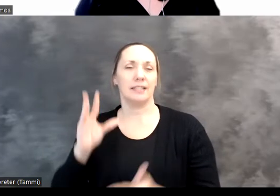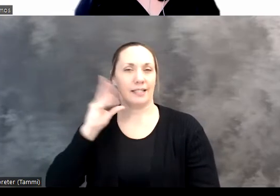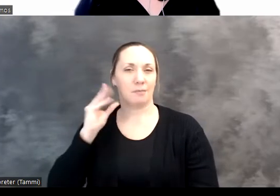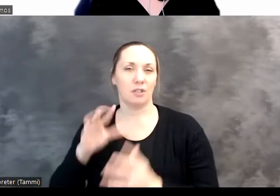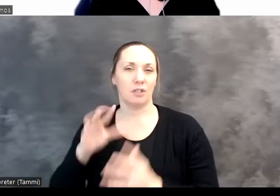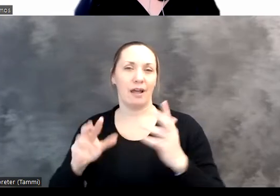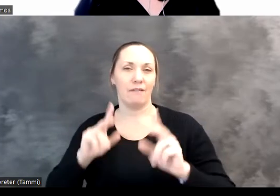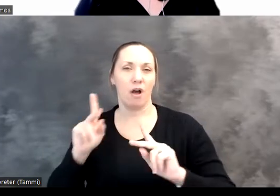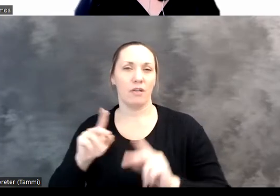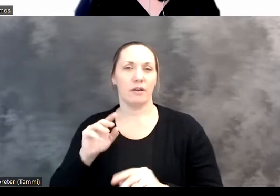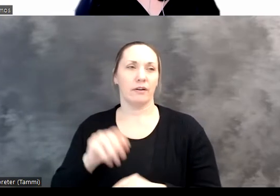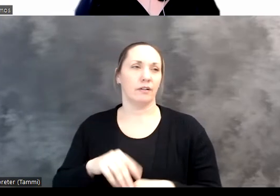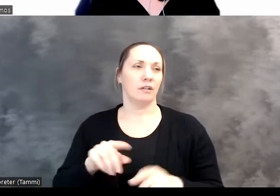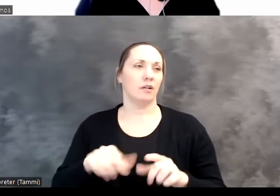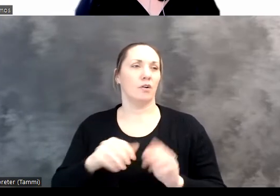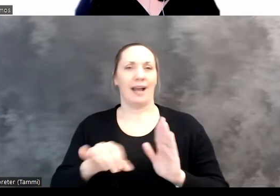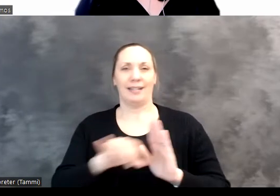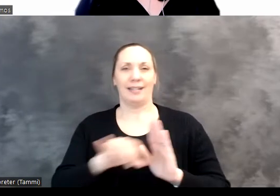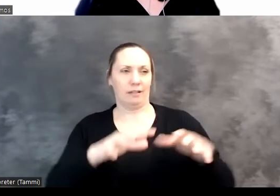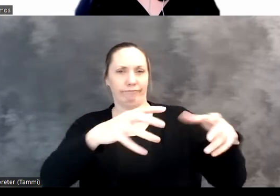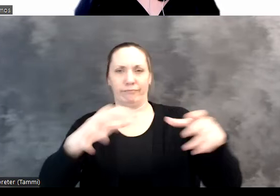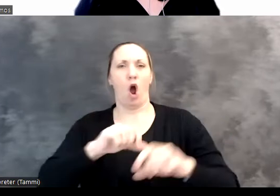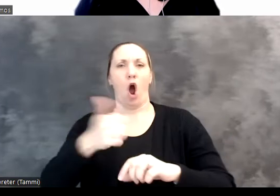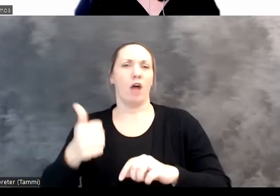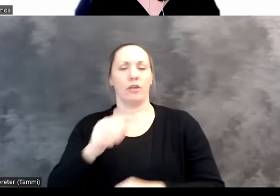a process of making do. That's an